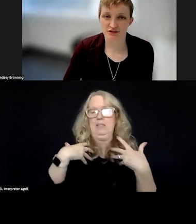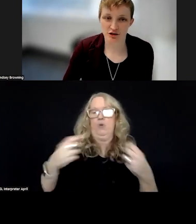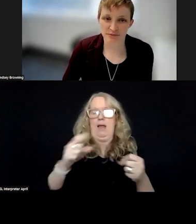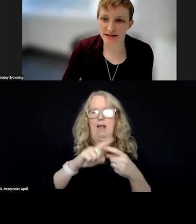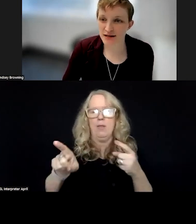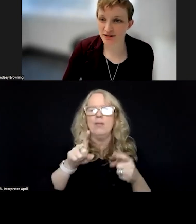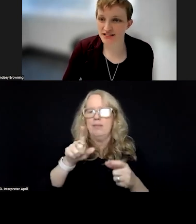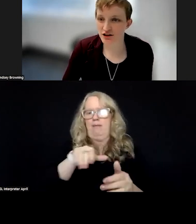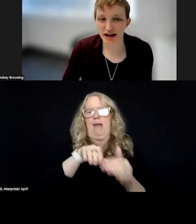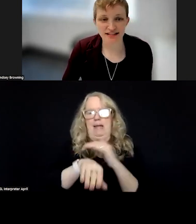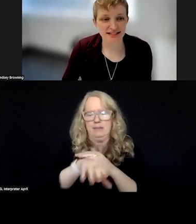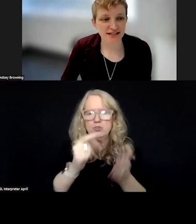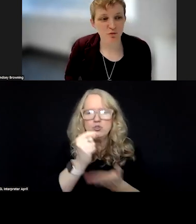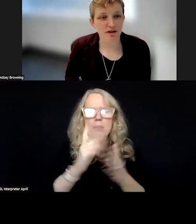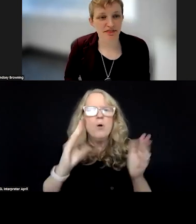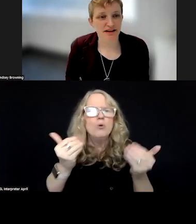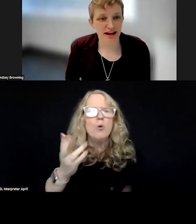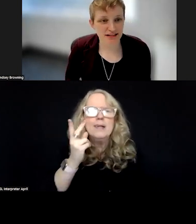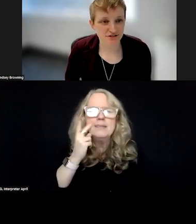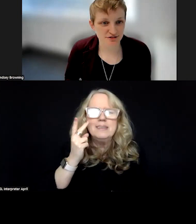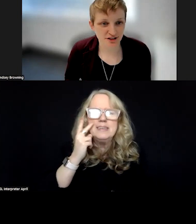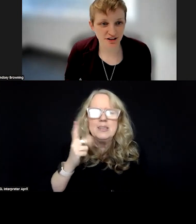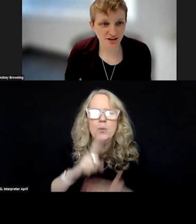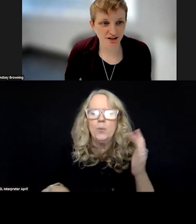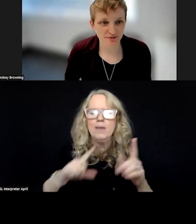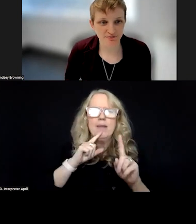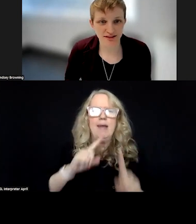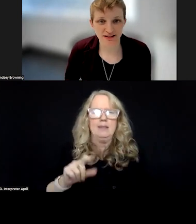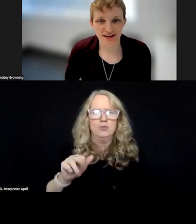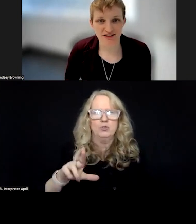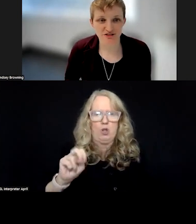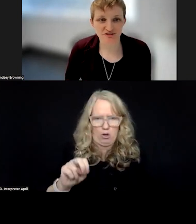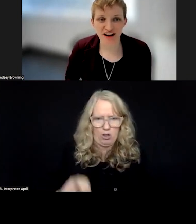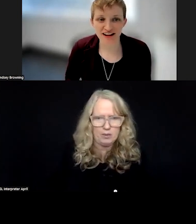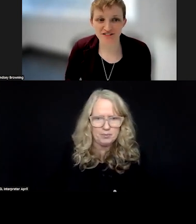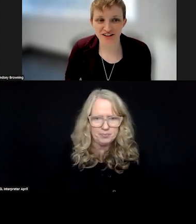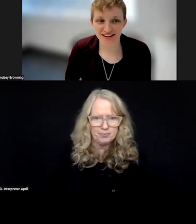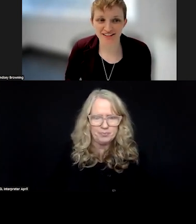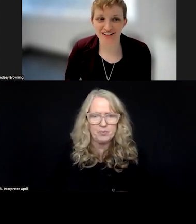TREATMENT. LET'S SEE WHAT THE ANSWERS HERE. SO THE FIVE HERE